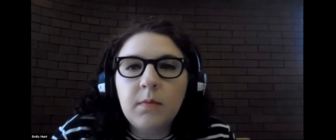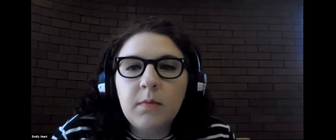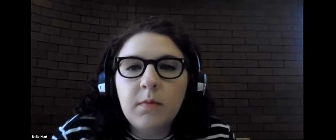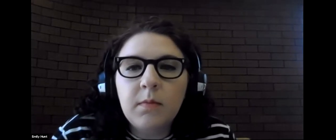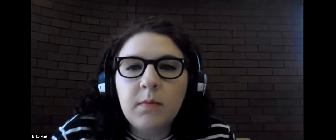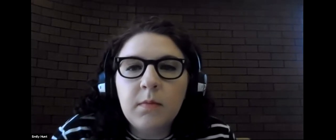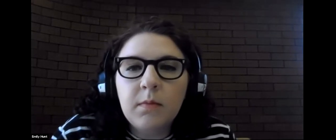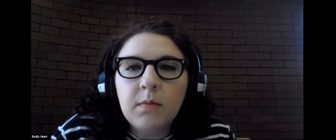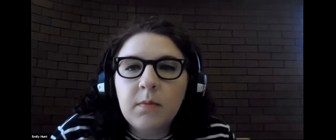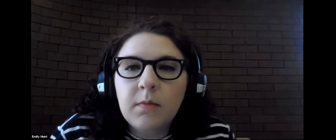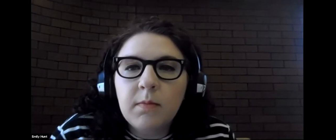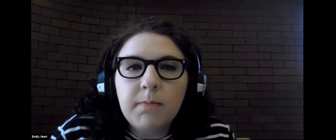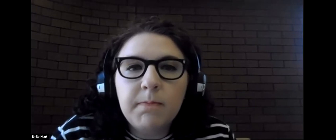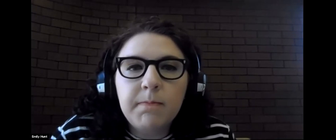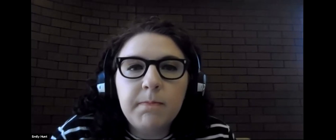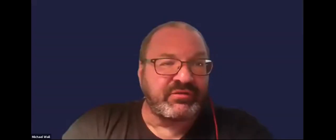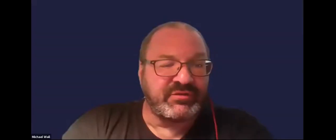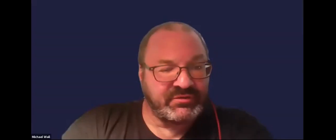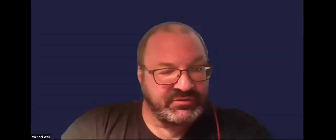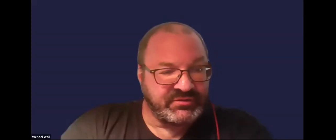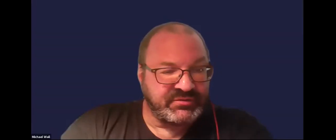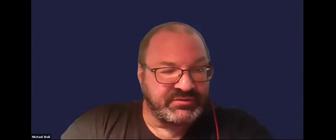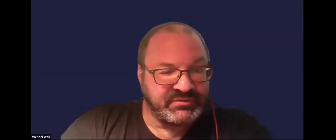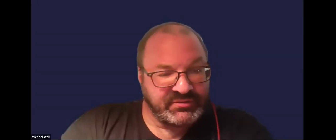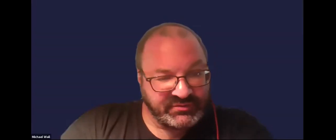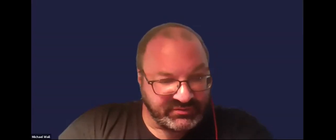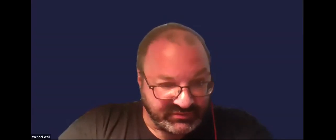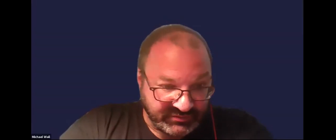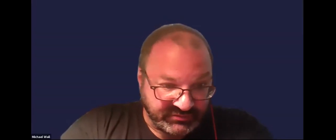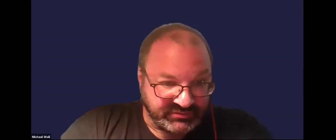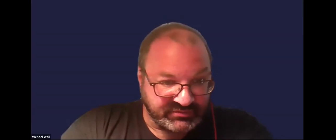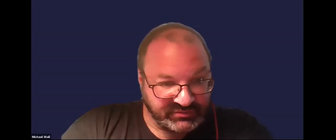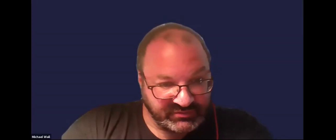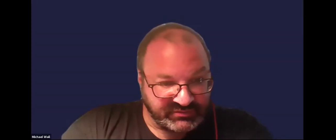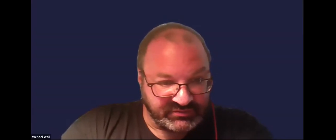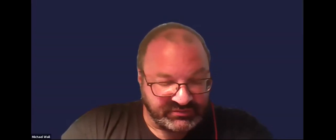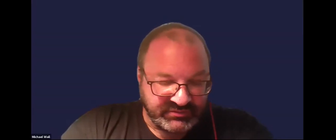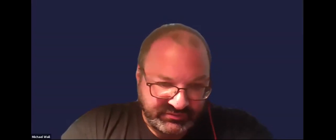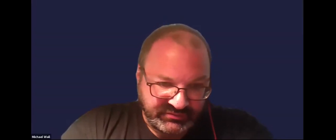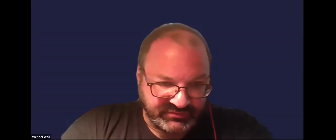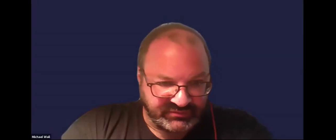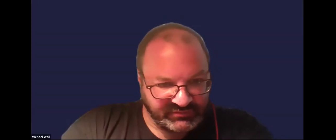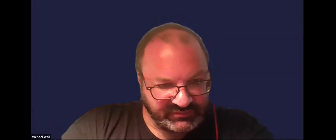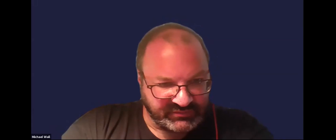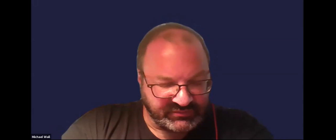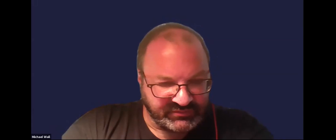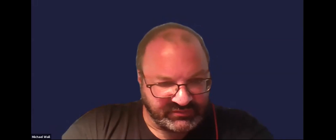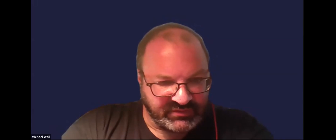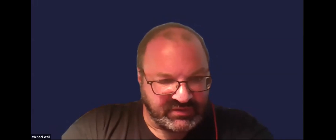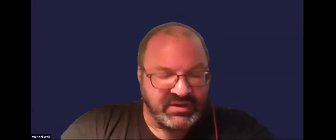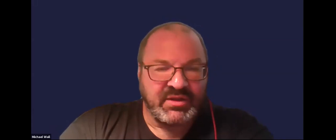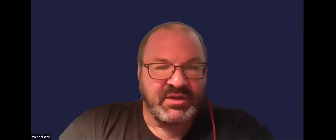I don't think I have those controls.